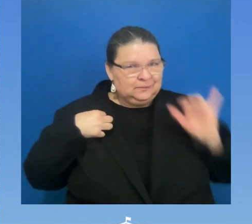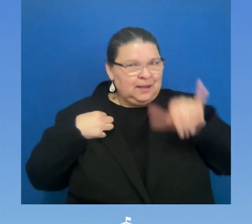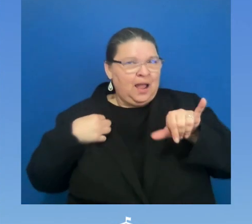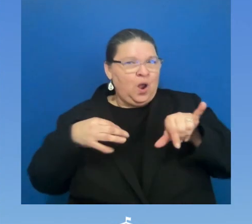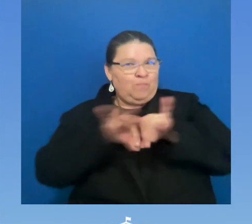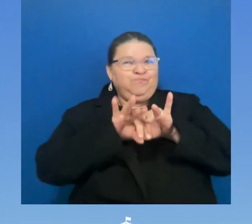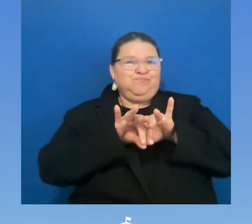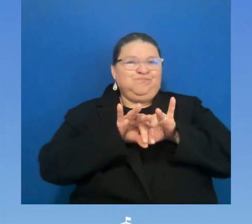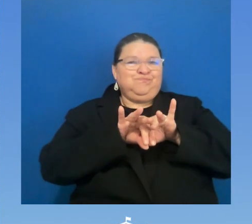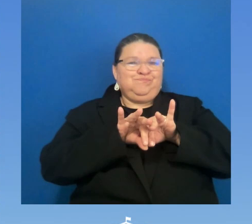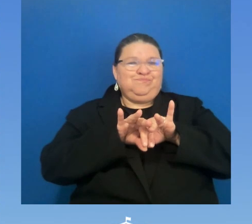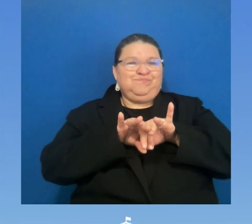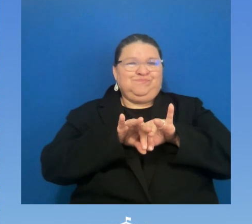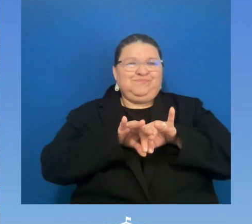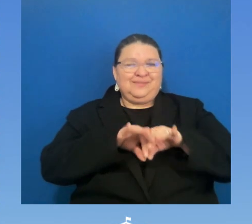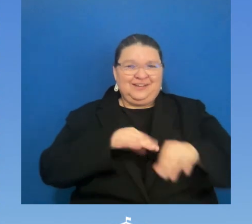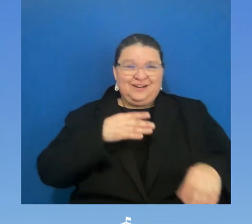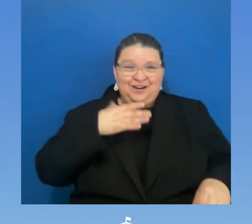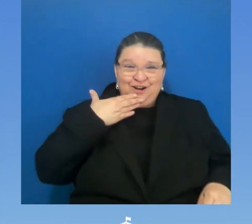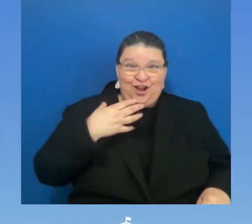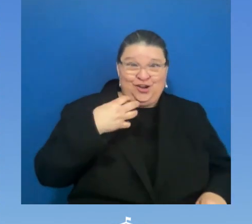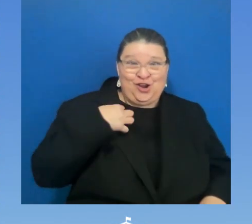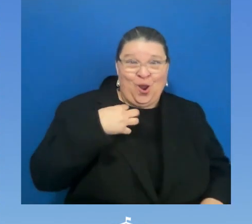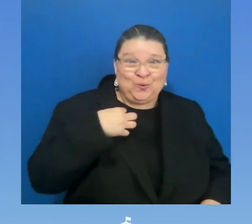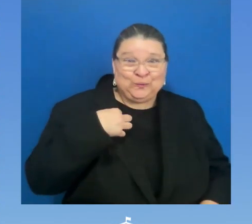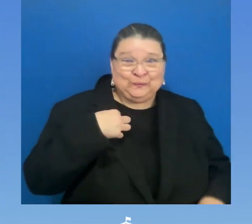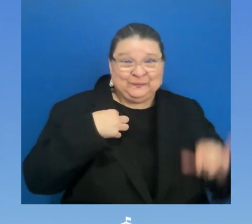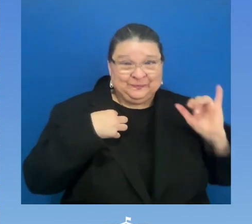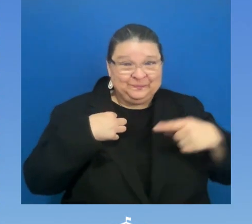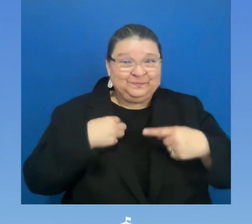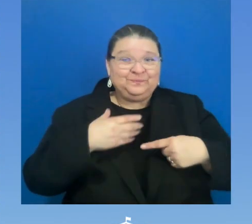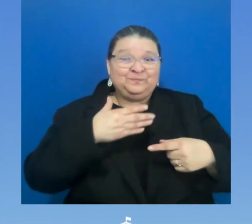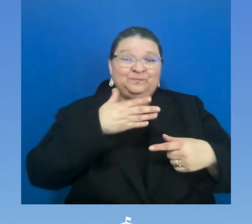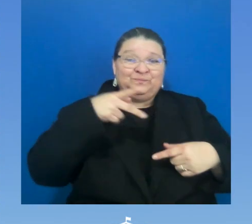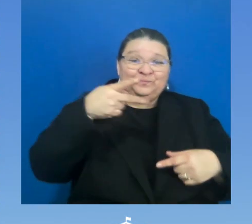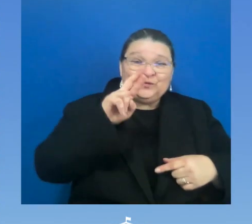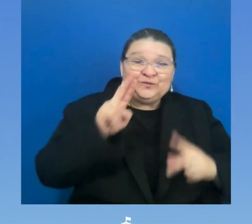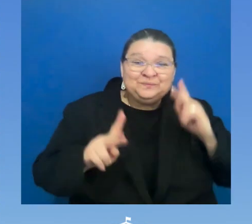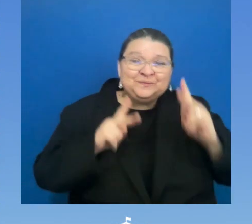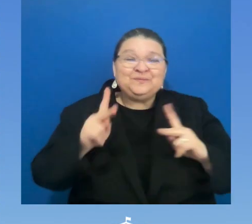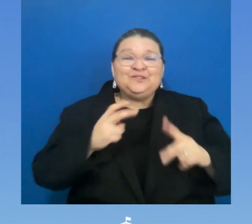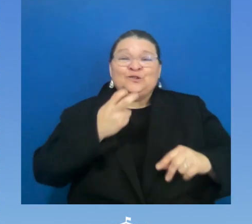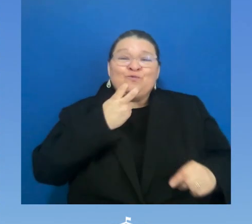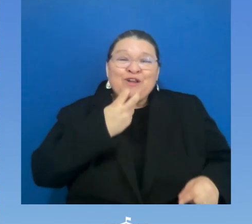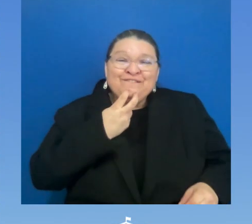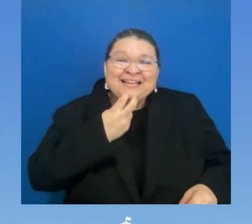The Vice President: Fair umpires. Ms. Morgan: Yes. The Vice President: Referees. >> Ms. Morgan: Yes. The Vice President: All of that. Yeah.